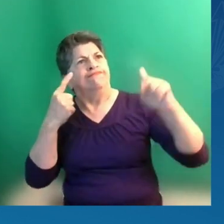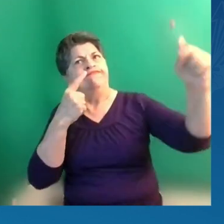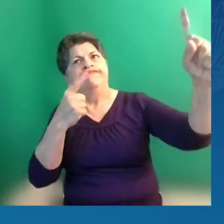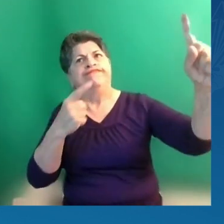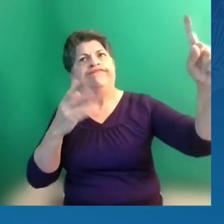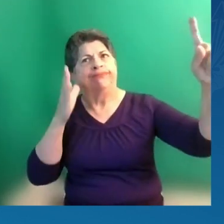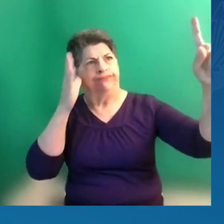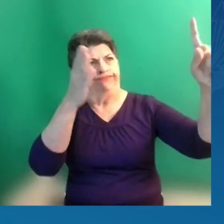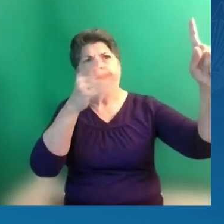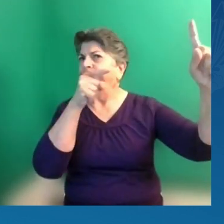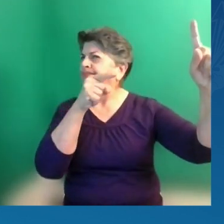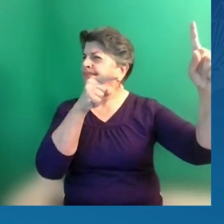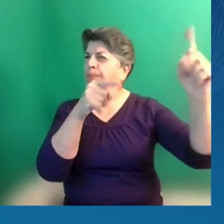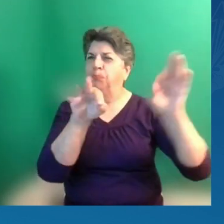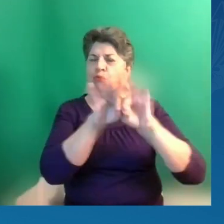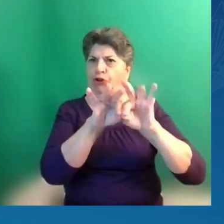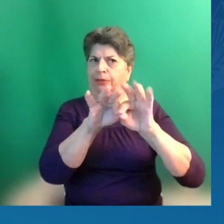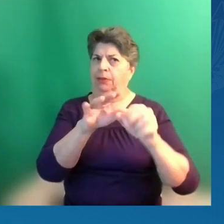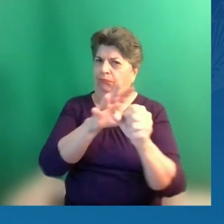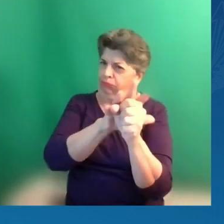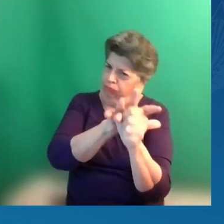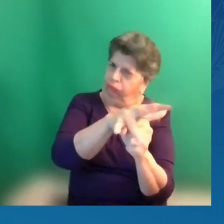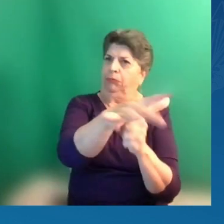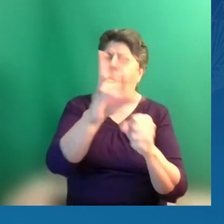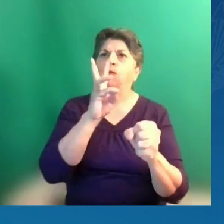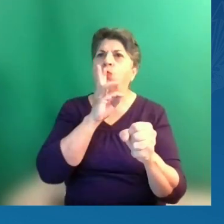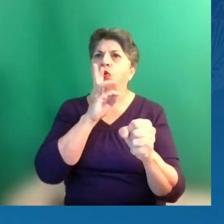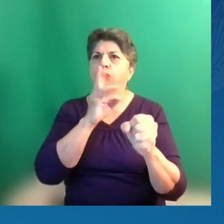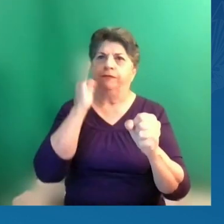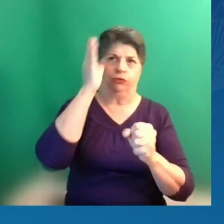on water issues at home and abroad. Vice President Kamala Harris.